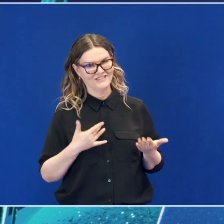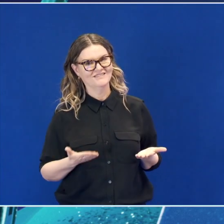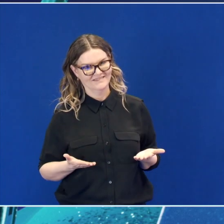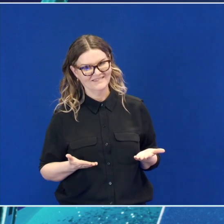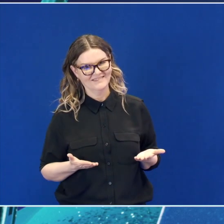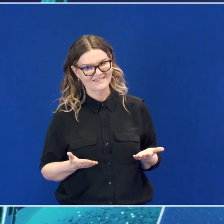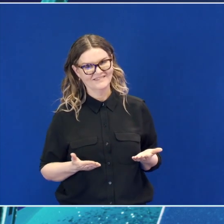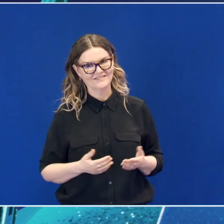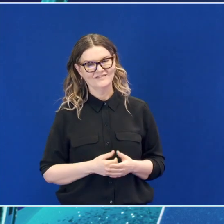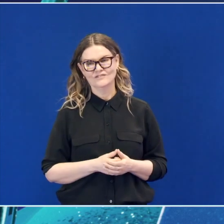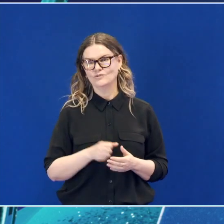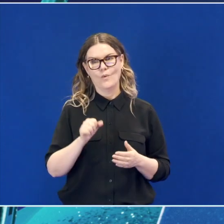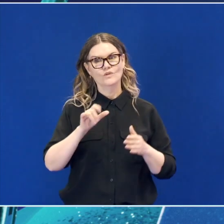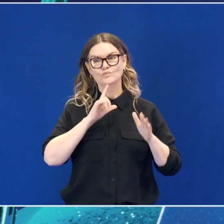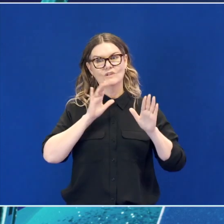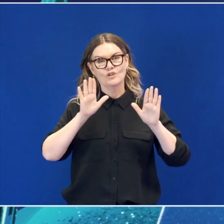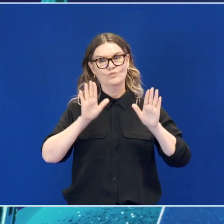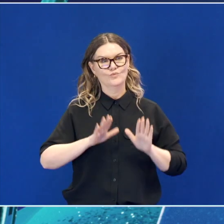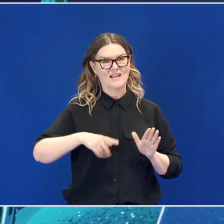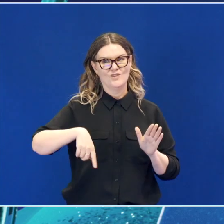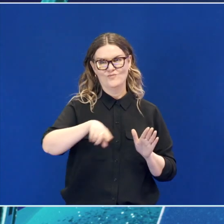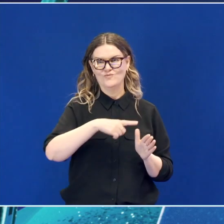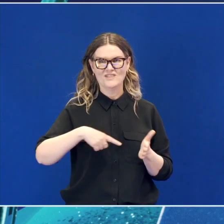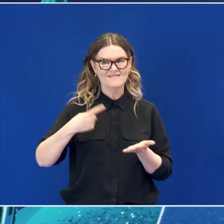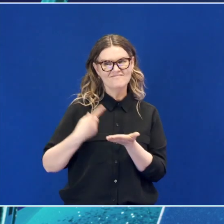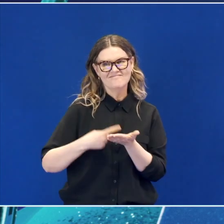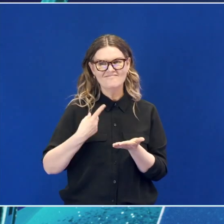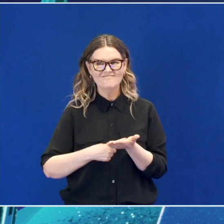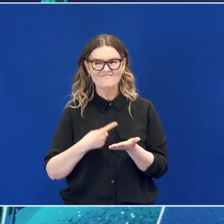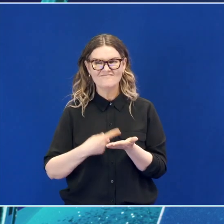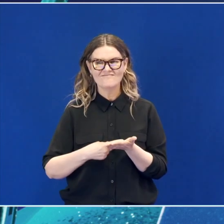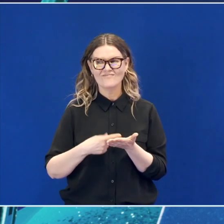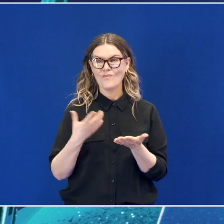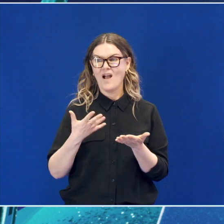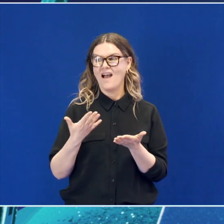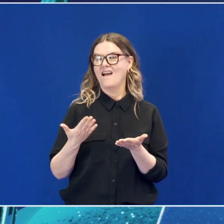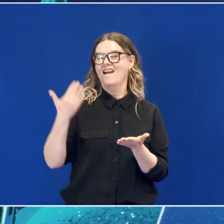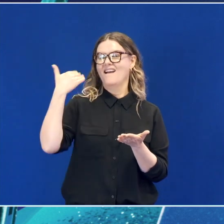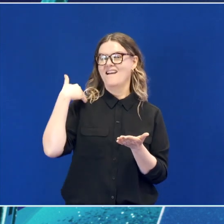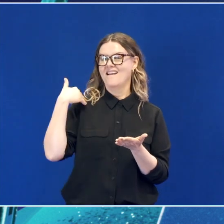of where the past was or -- but I think what we should be thinking about is